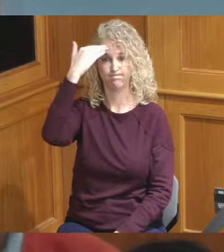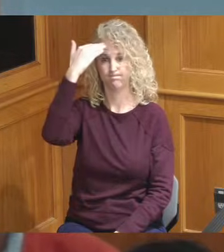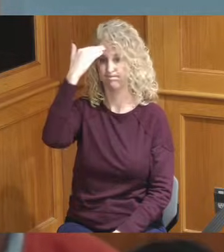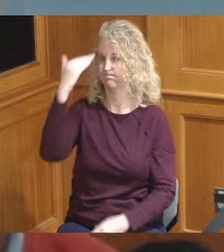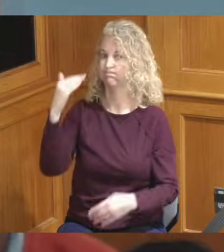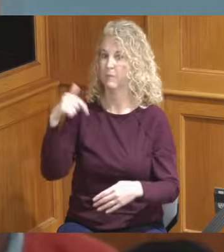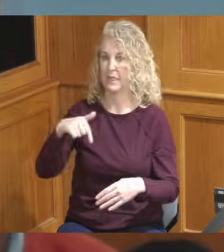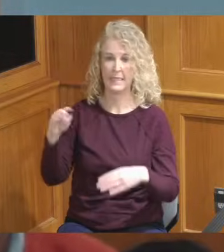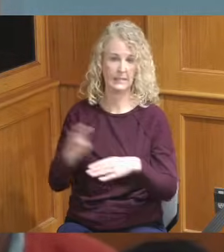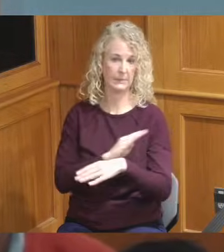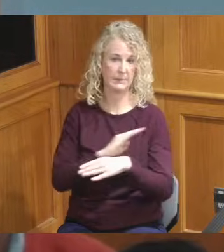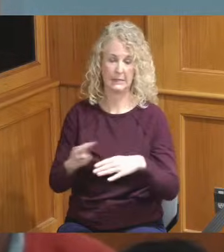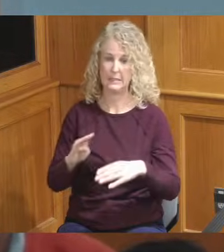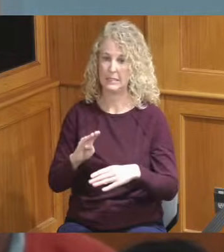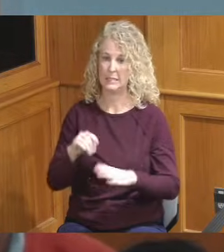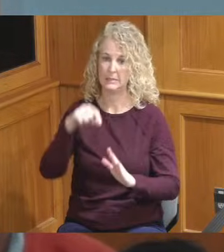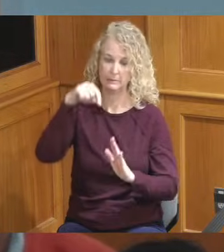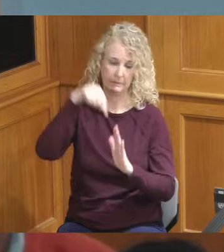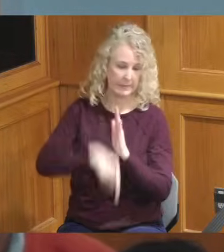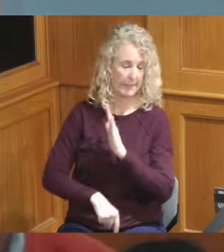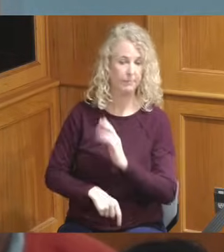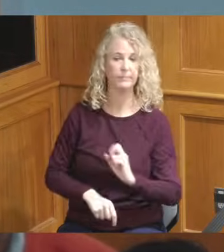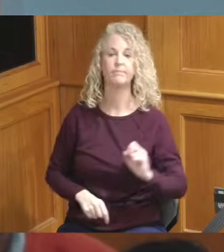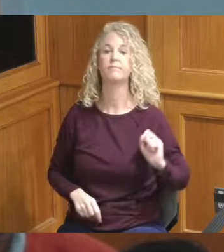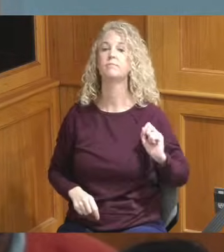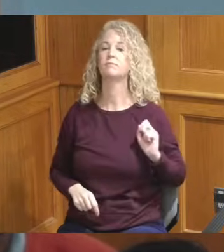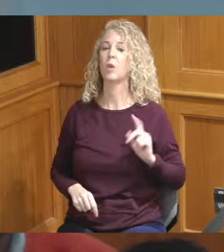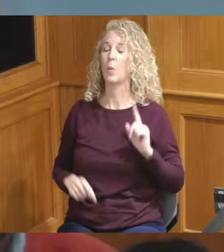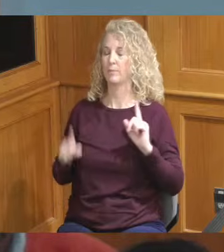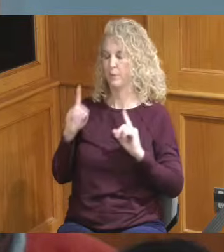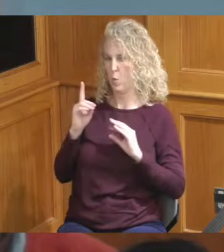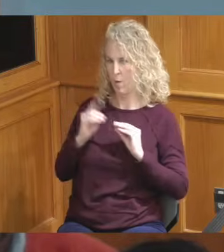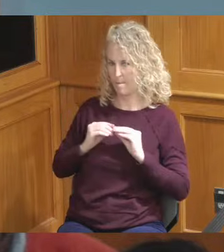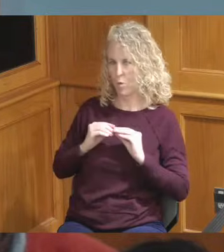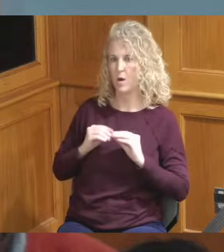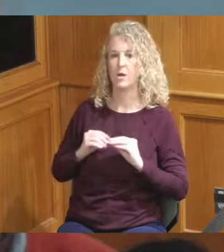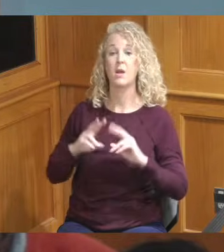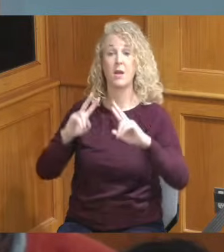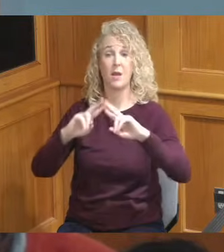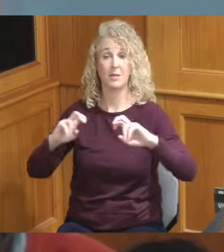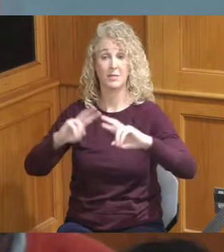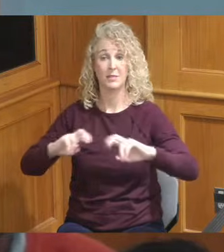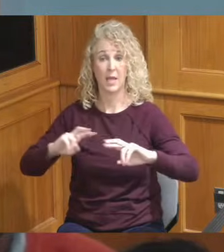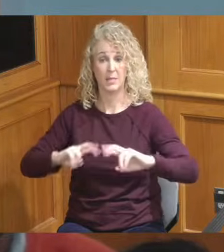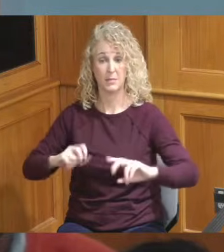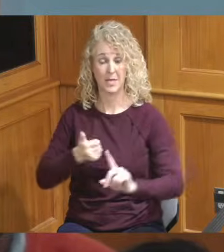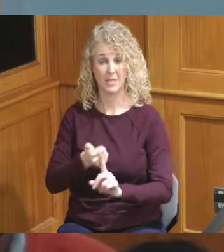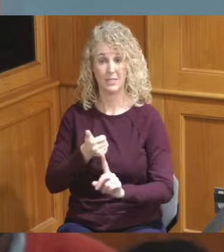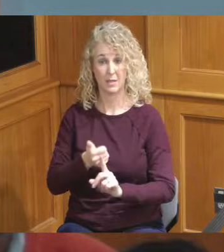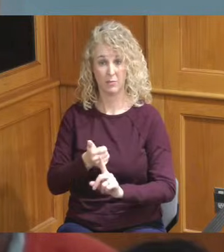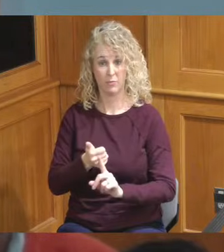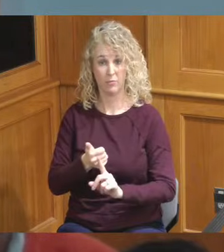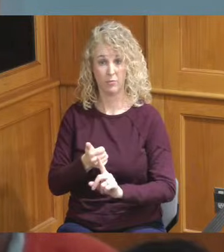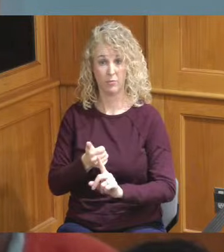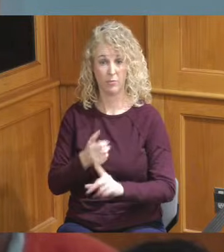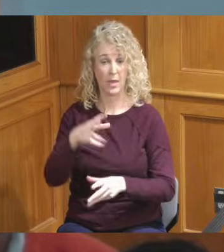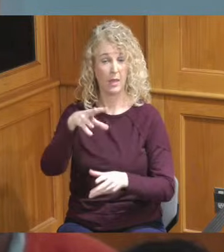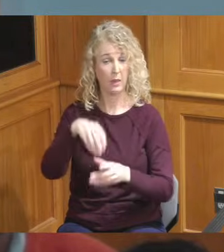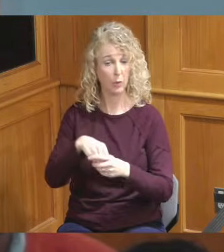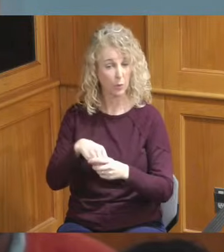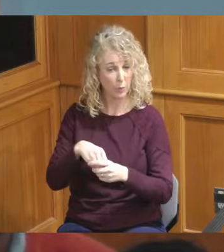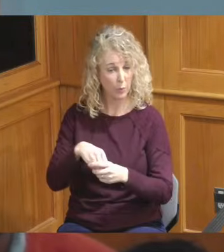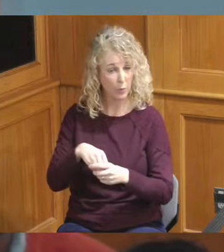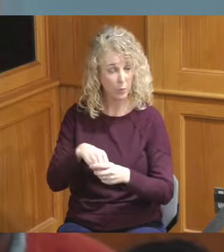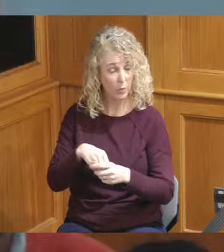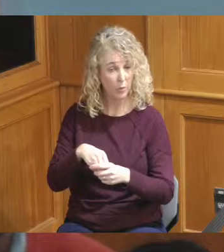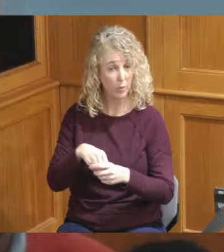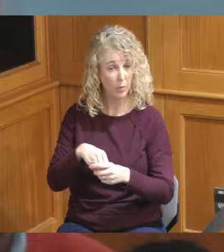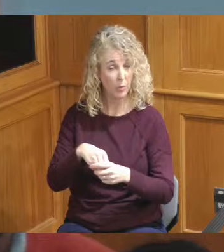of this scale. Gotcha. And I want to ask one other question. the assessment. Does that include the